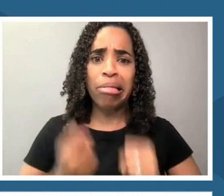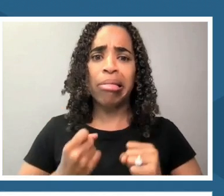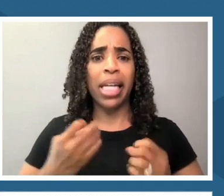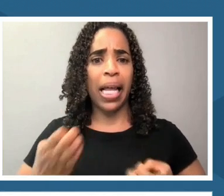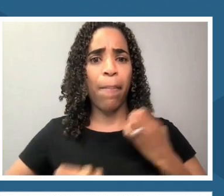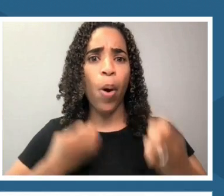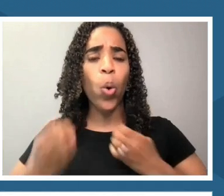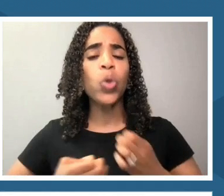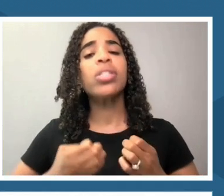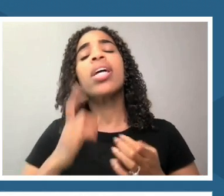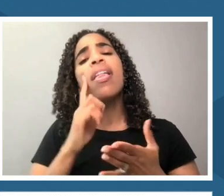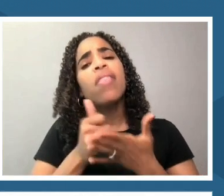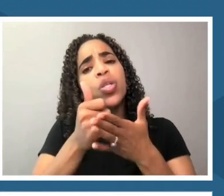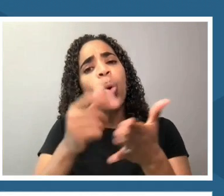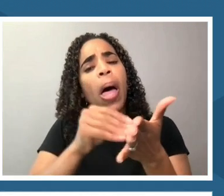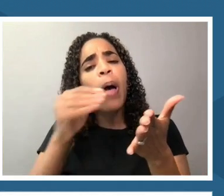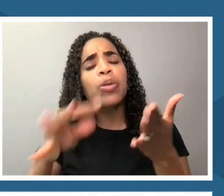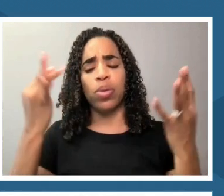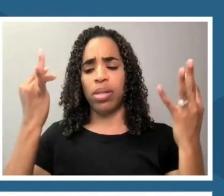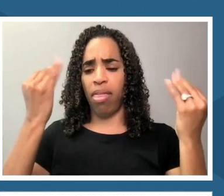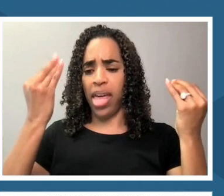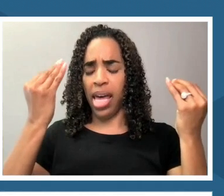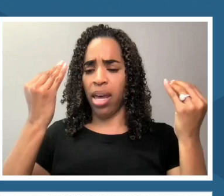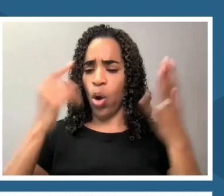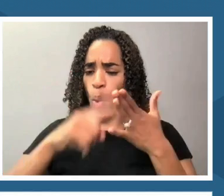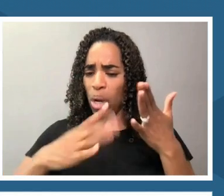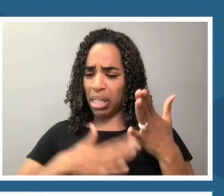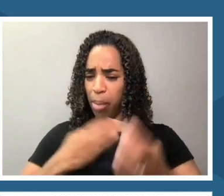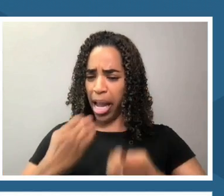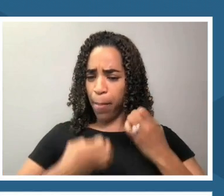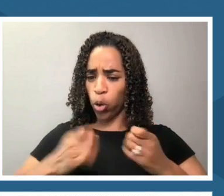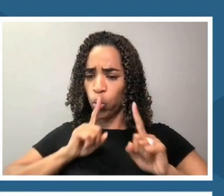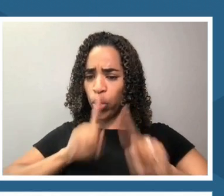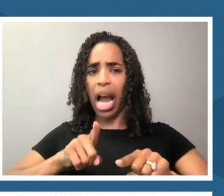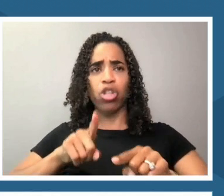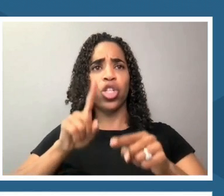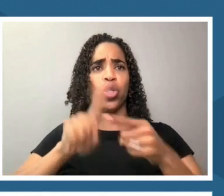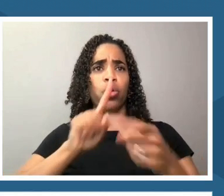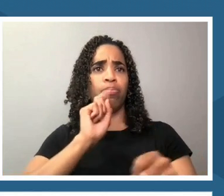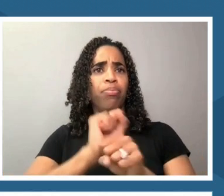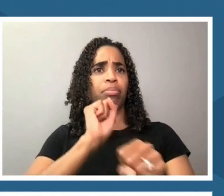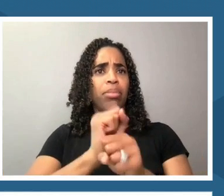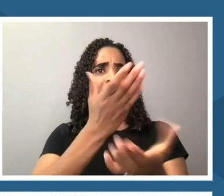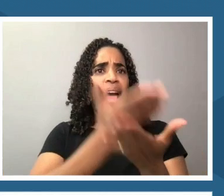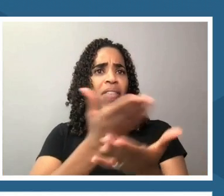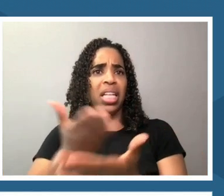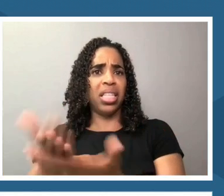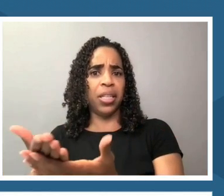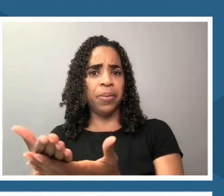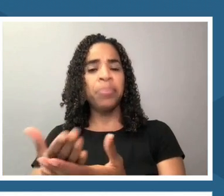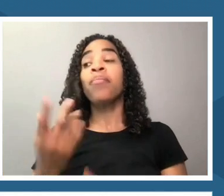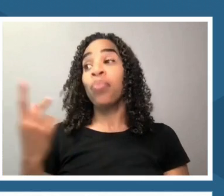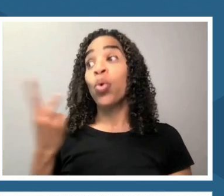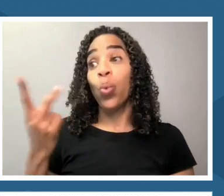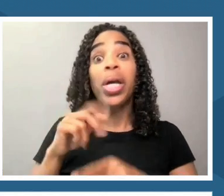students ground their thoughts and their emotional reactions to actual evidence and so while andrea and i practice this